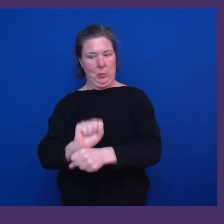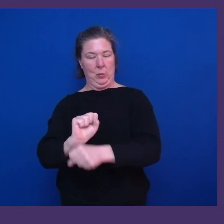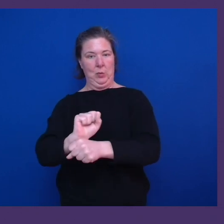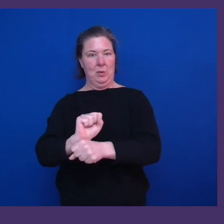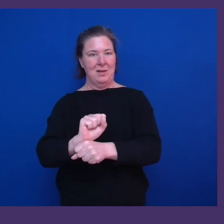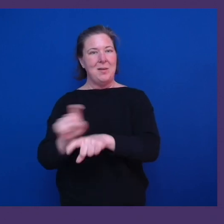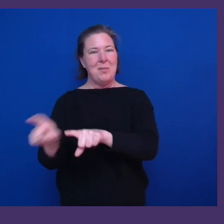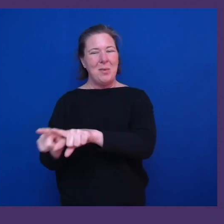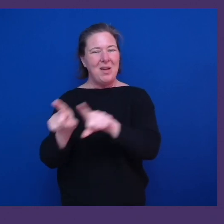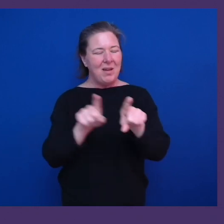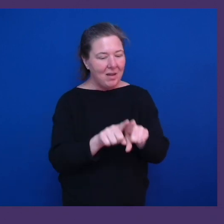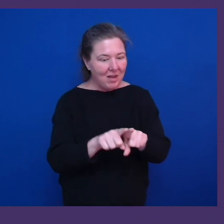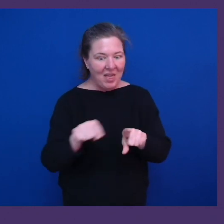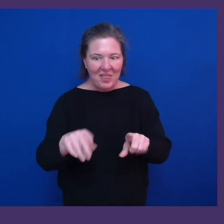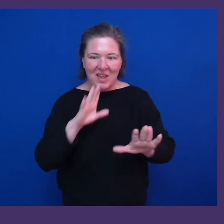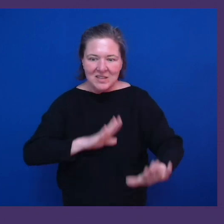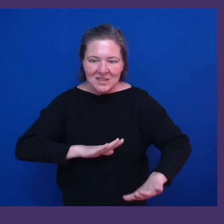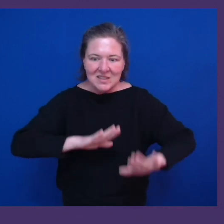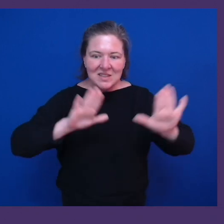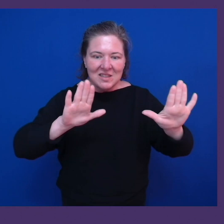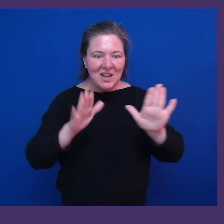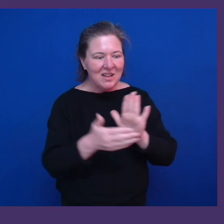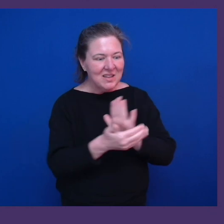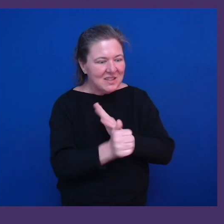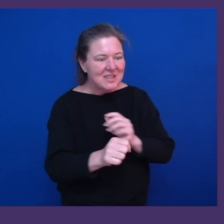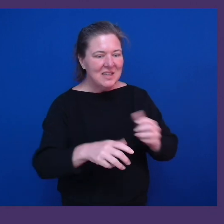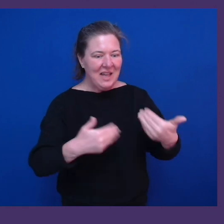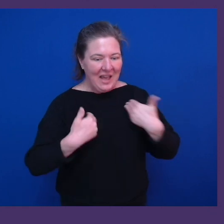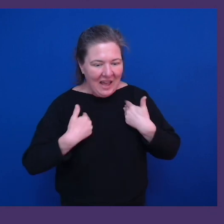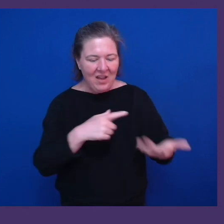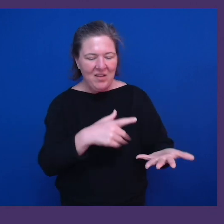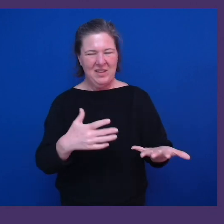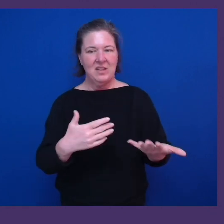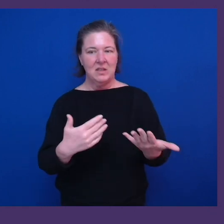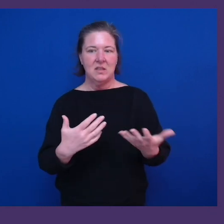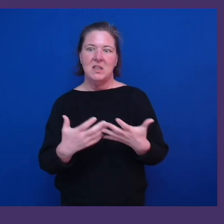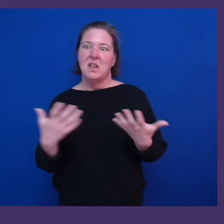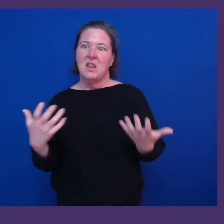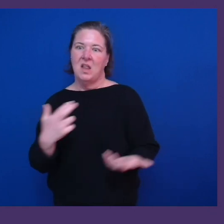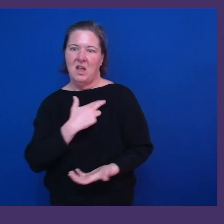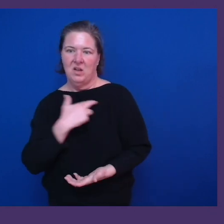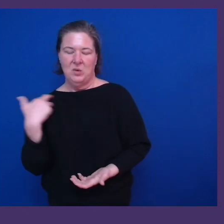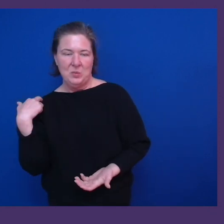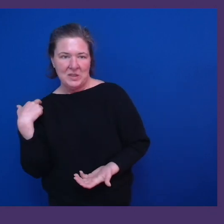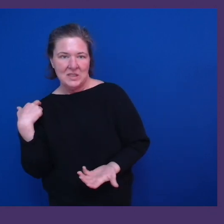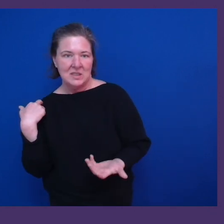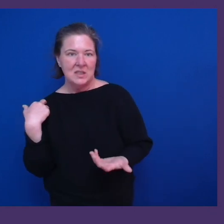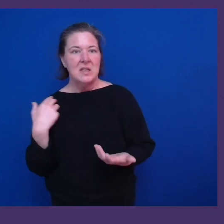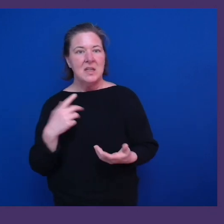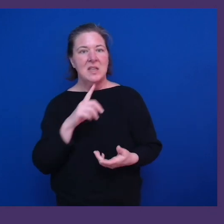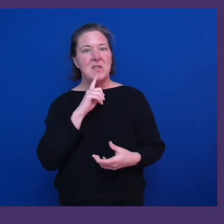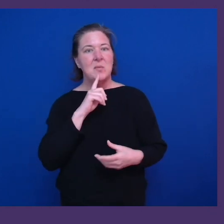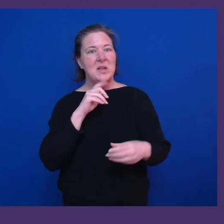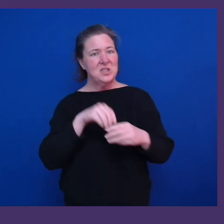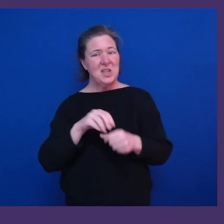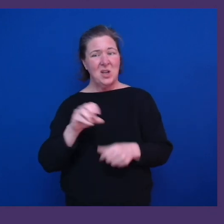there's also a lot of risk to consider, especially in a corporate environment where this is something, if we're rolling it out to a company, this is something